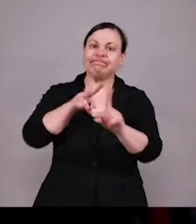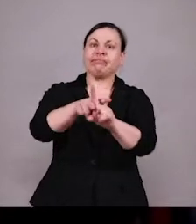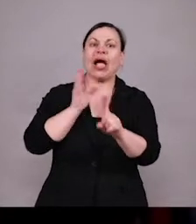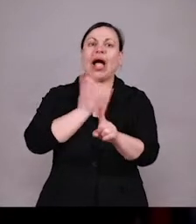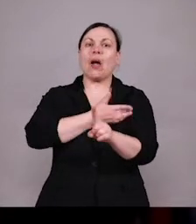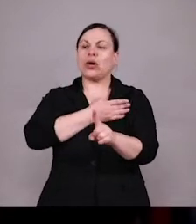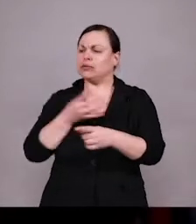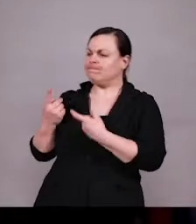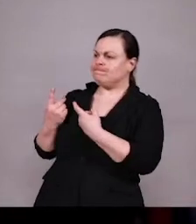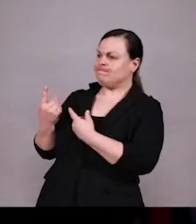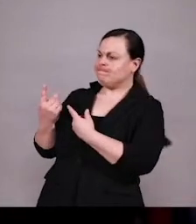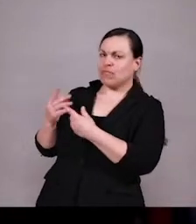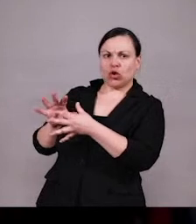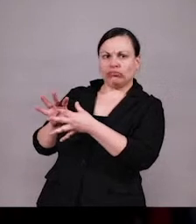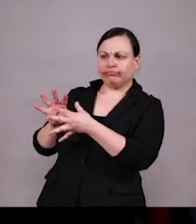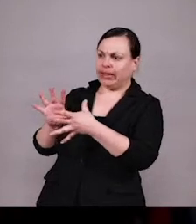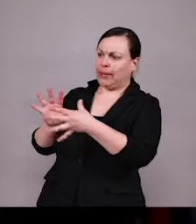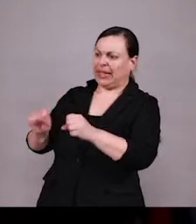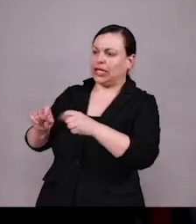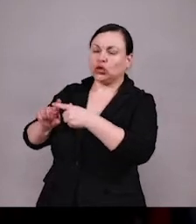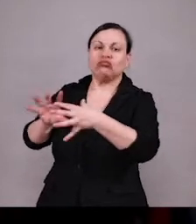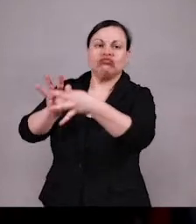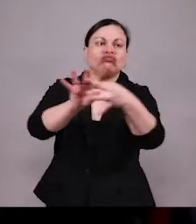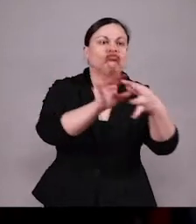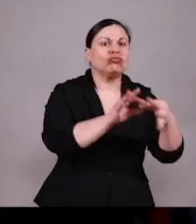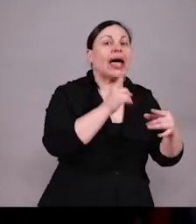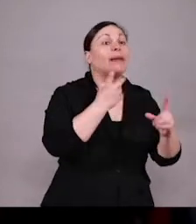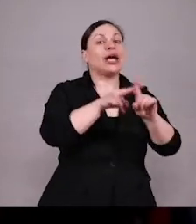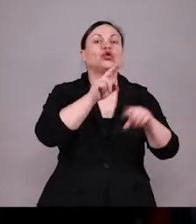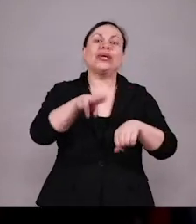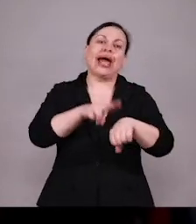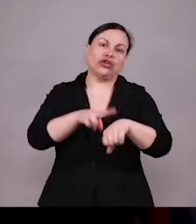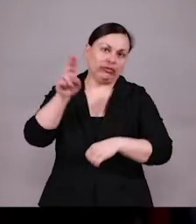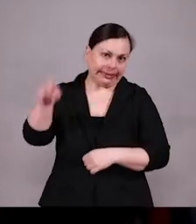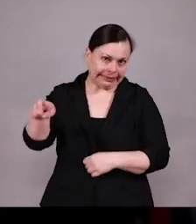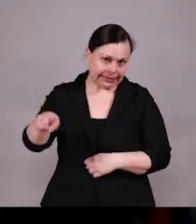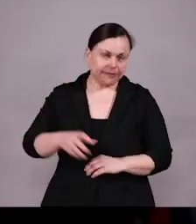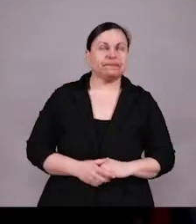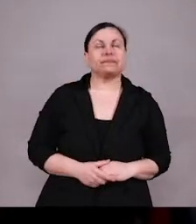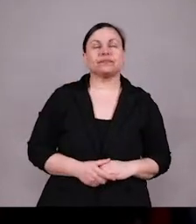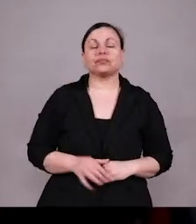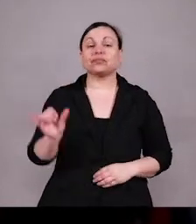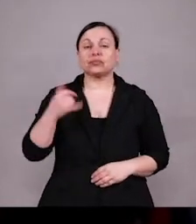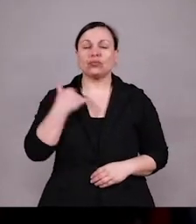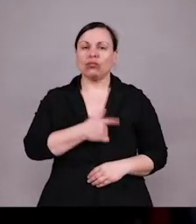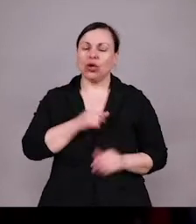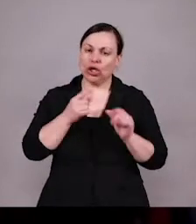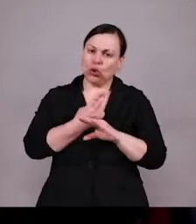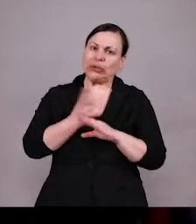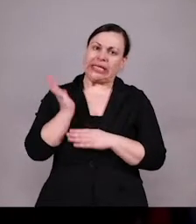and share expertise to meet national needs. We also continue to use our reach and influence